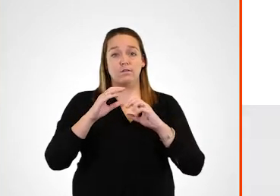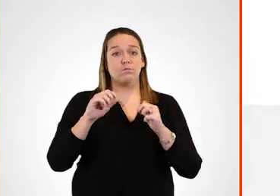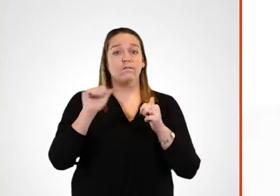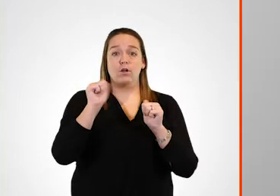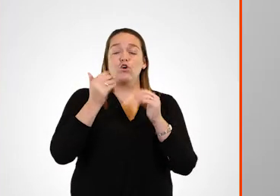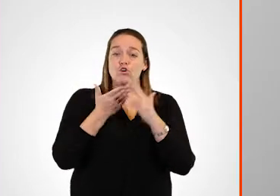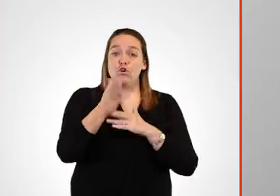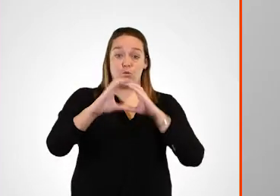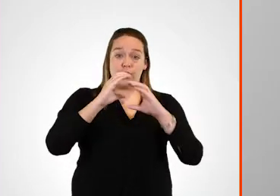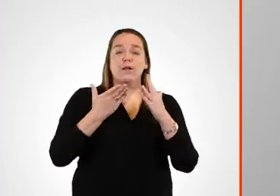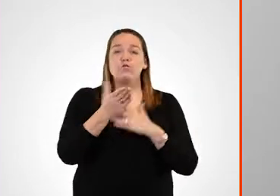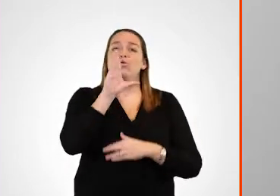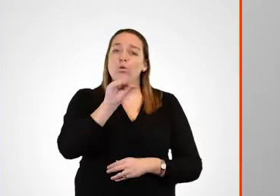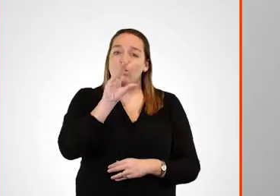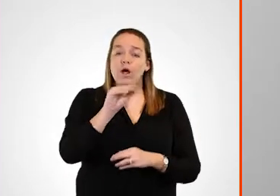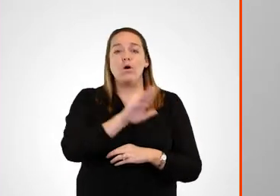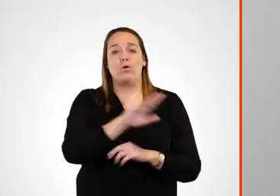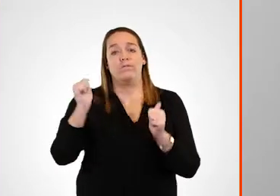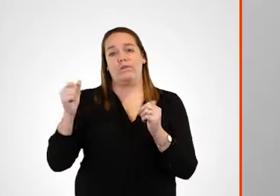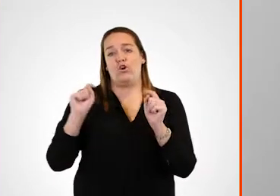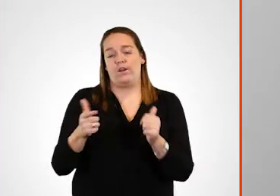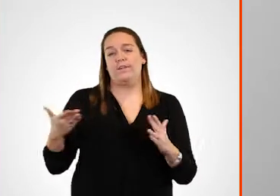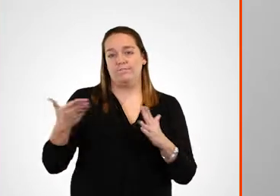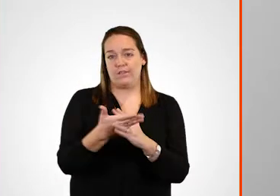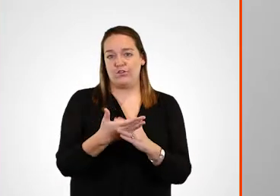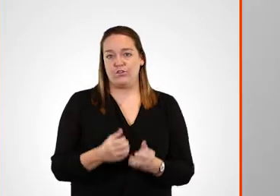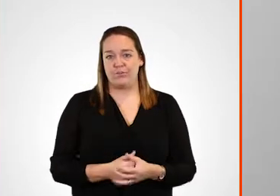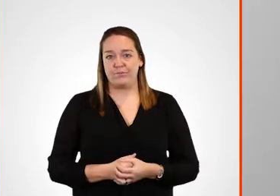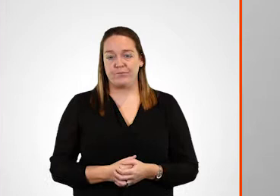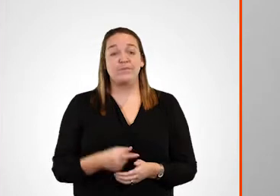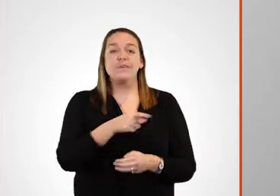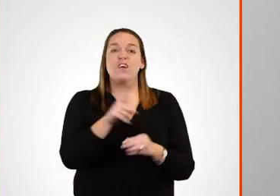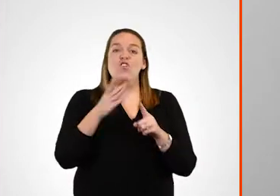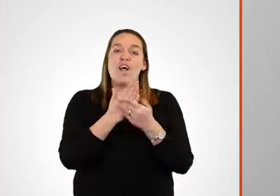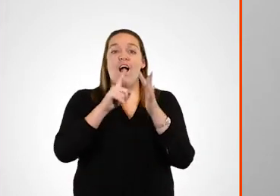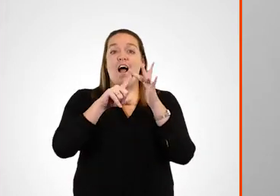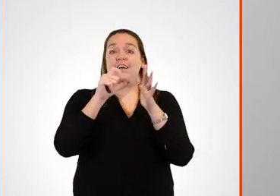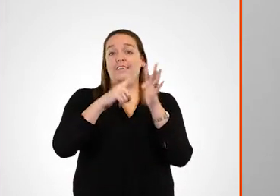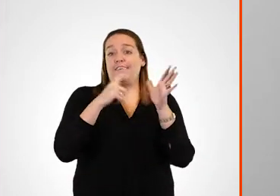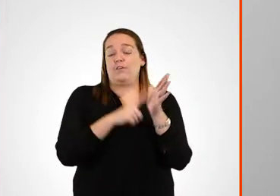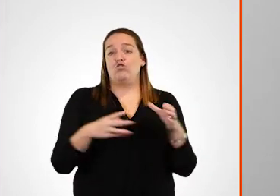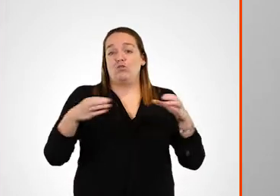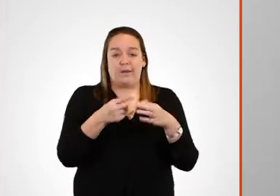So these kids are sort of the ideal group. They're getting what they need.